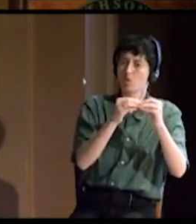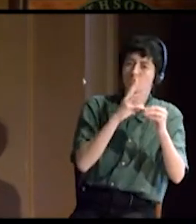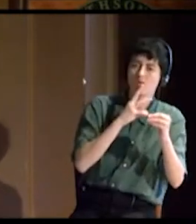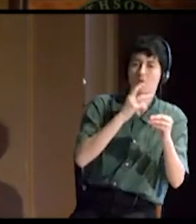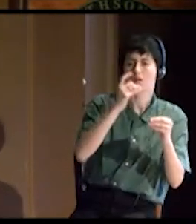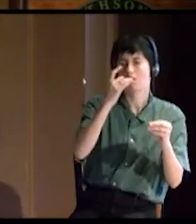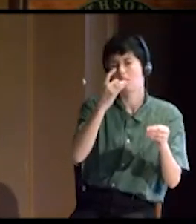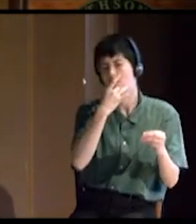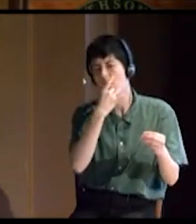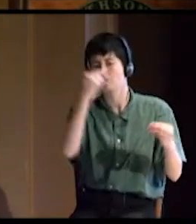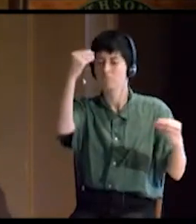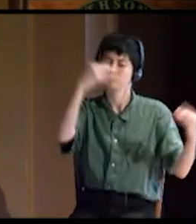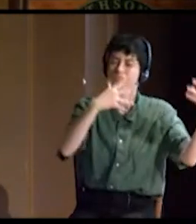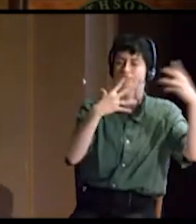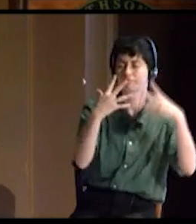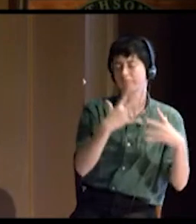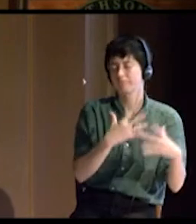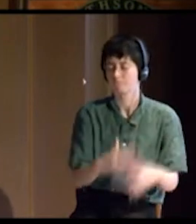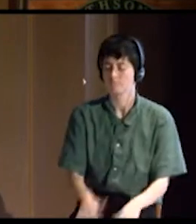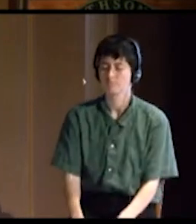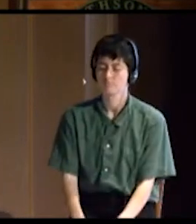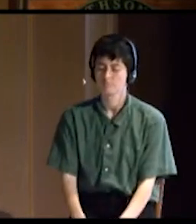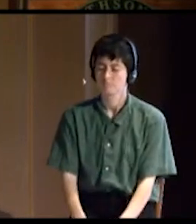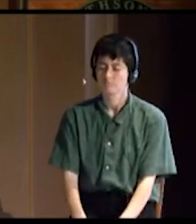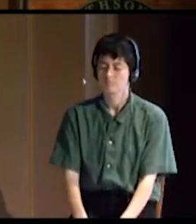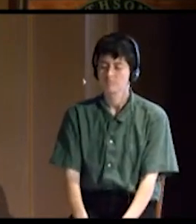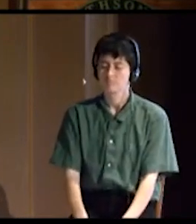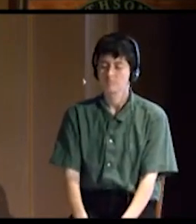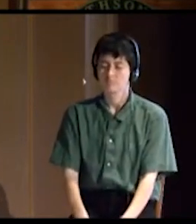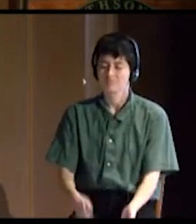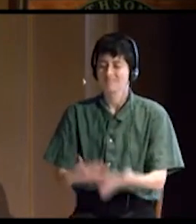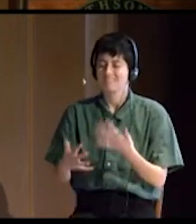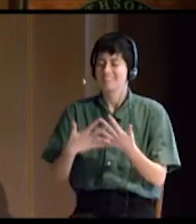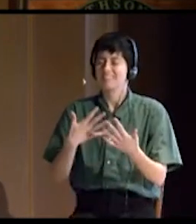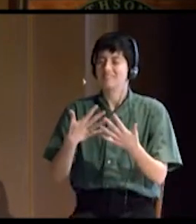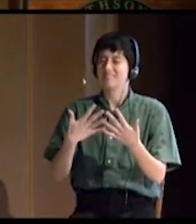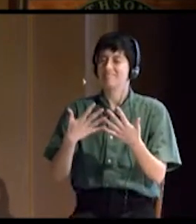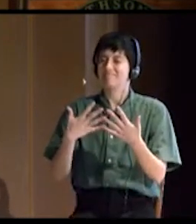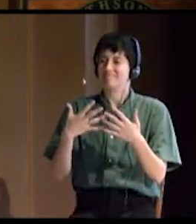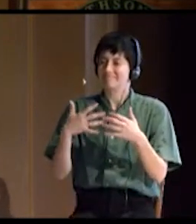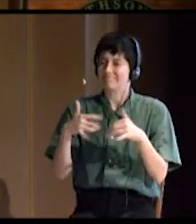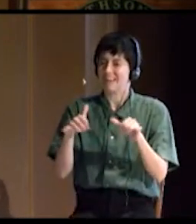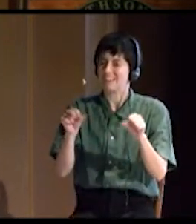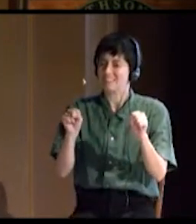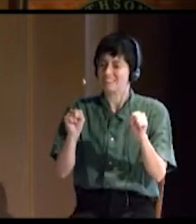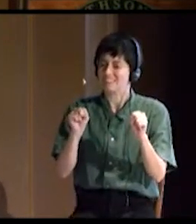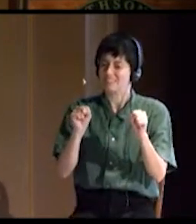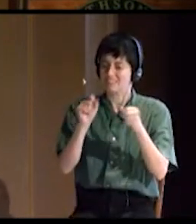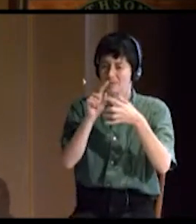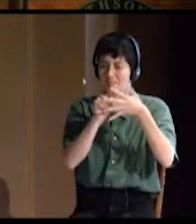However, despite all the economically important species in this group, it's unclear how the major lineages are related to one another.